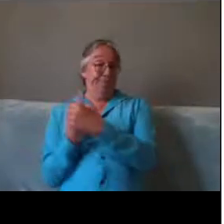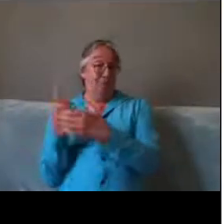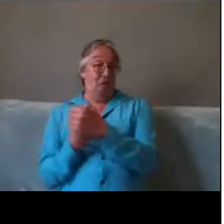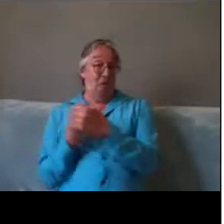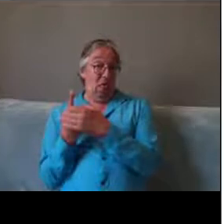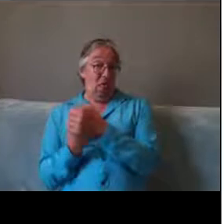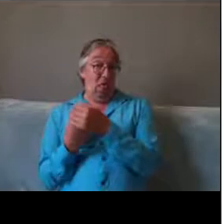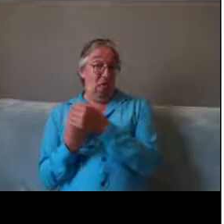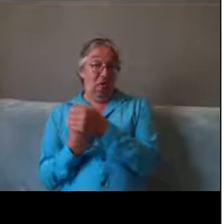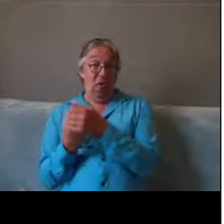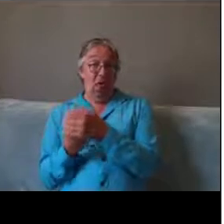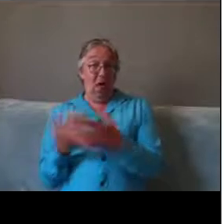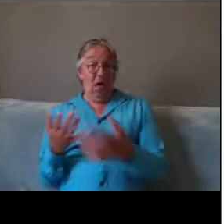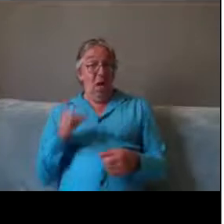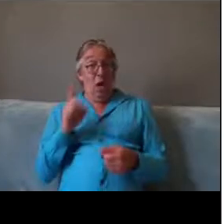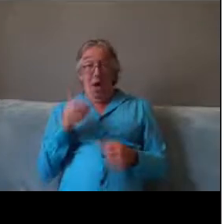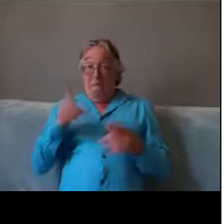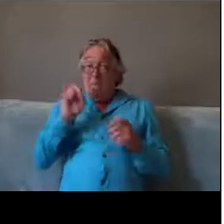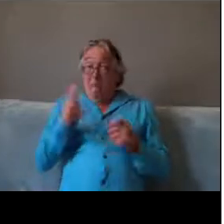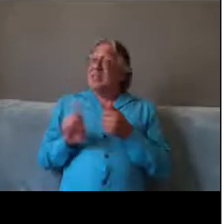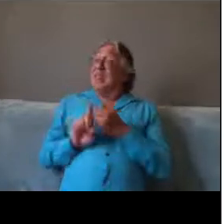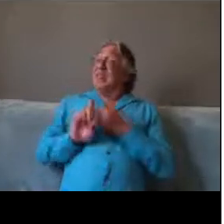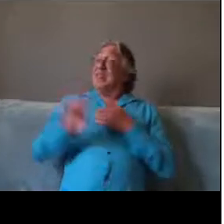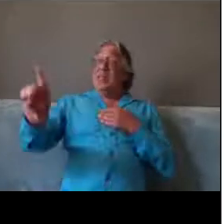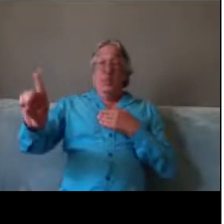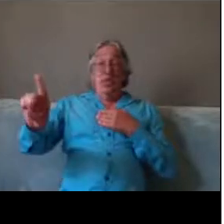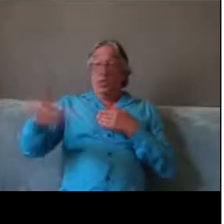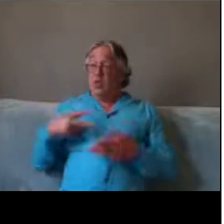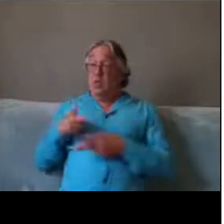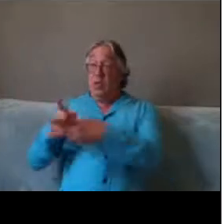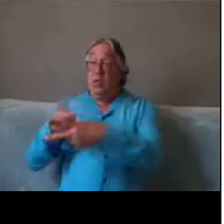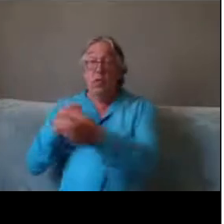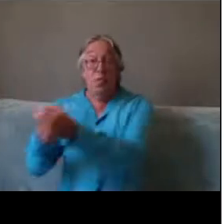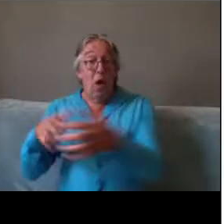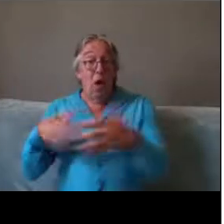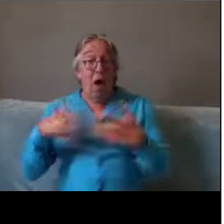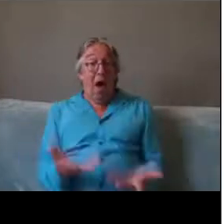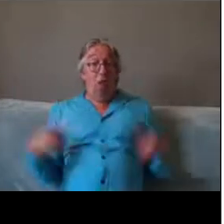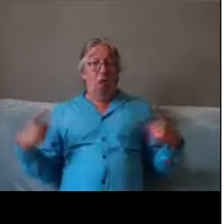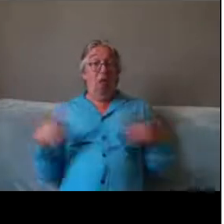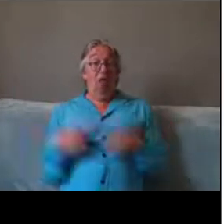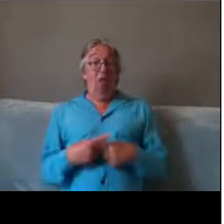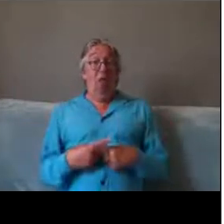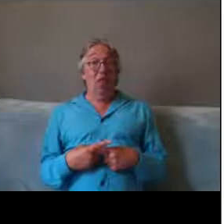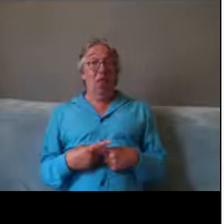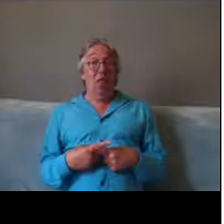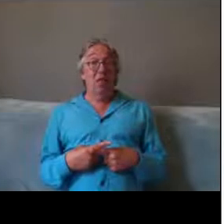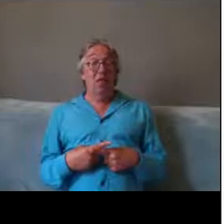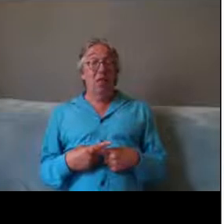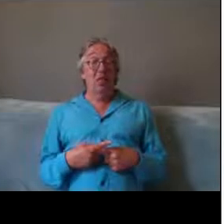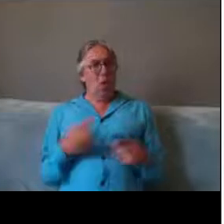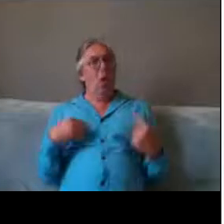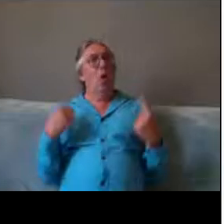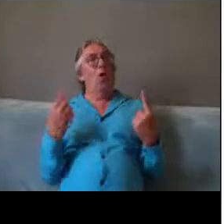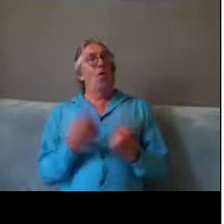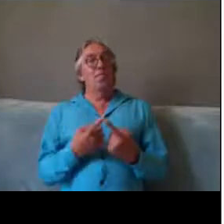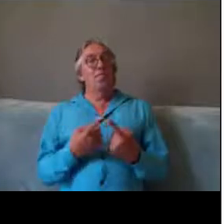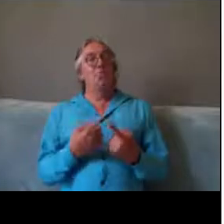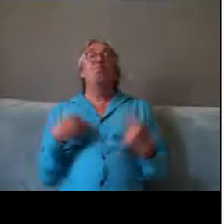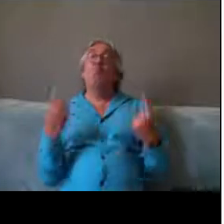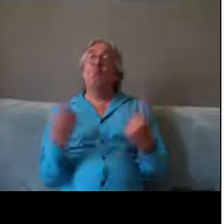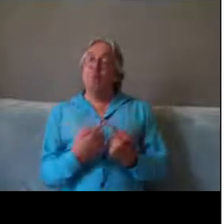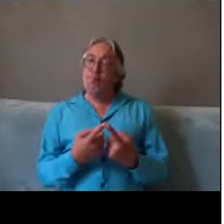he'll tell us what SIHO is, and he is expert on mobility.